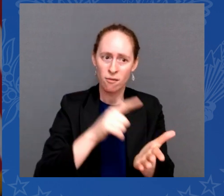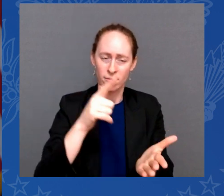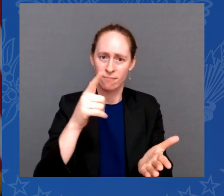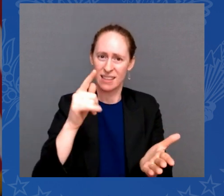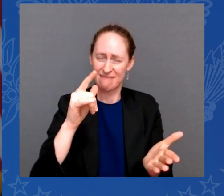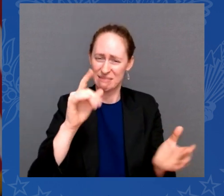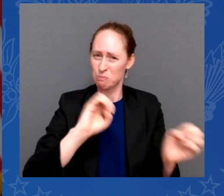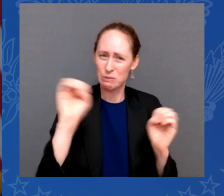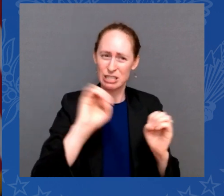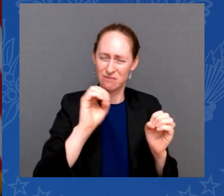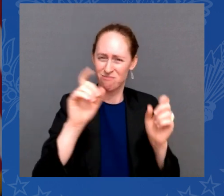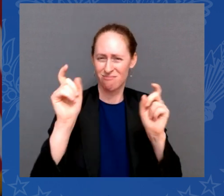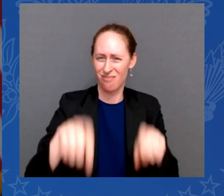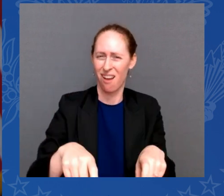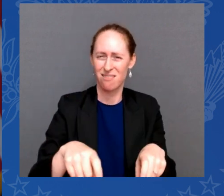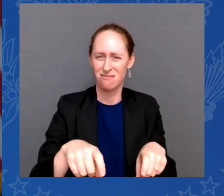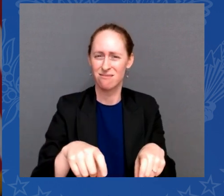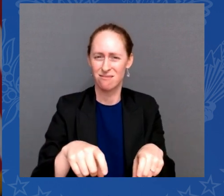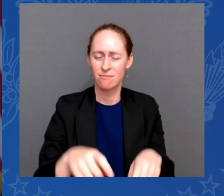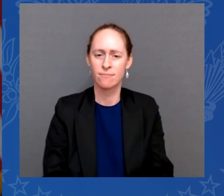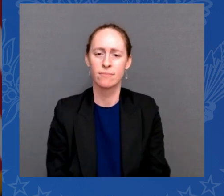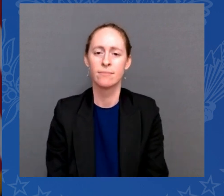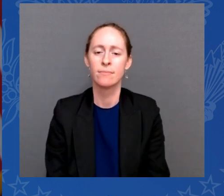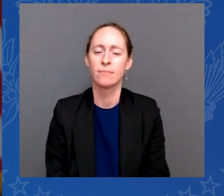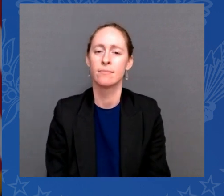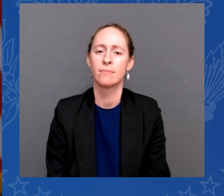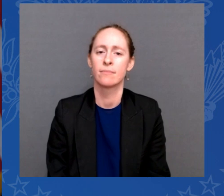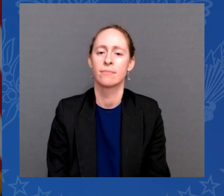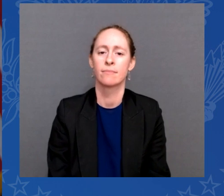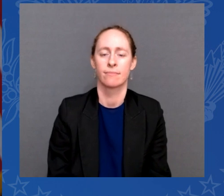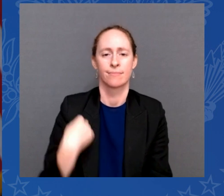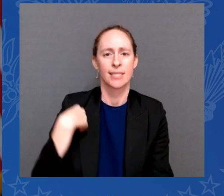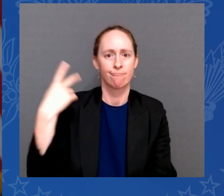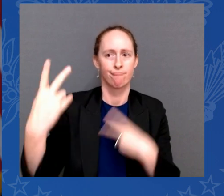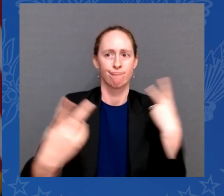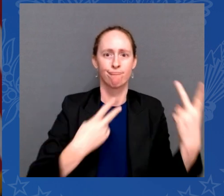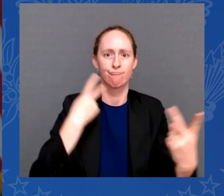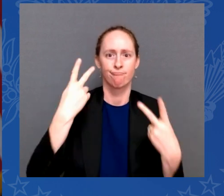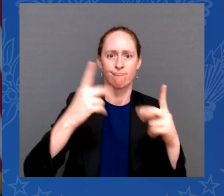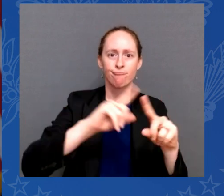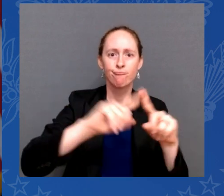to ensure that states do not infringe on federal protections of reproductive rights.